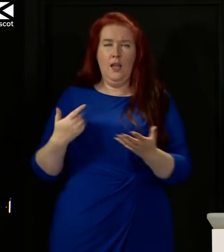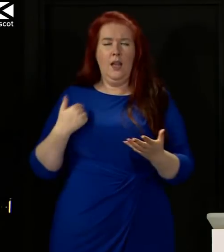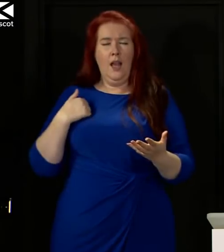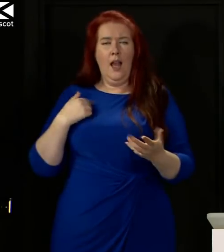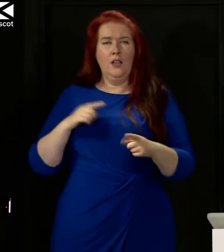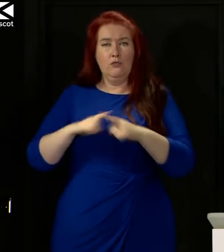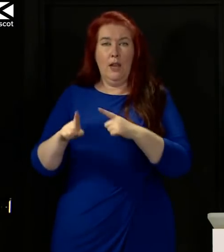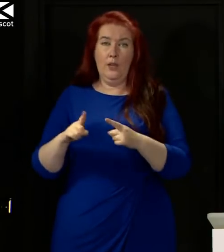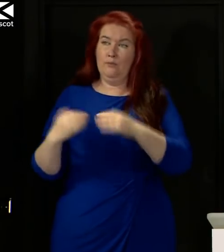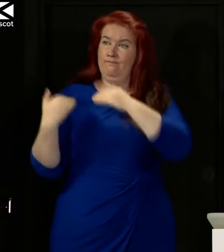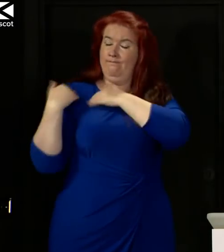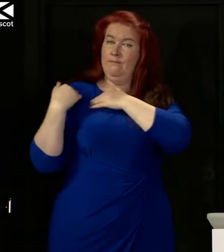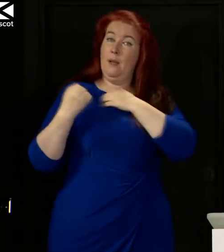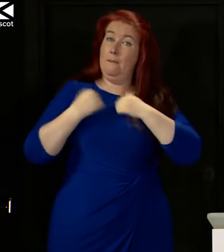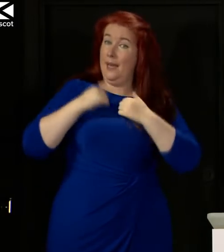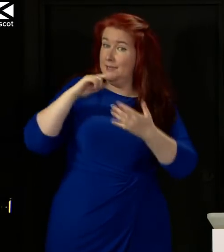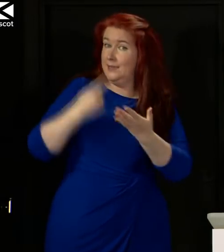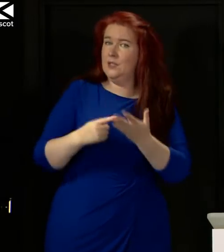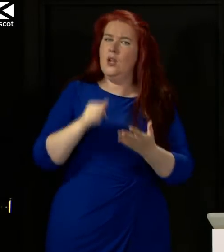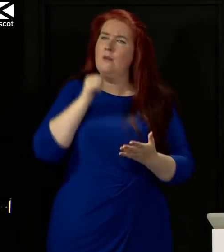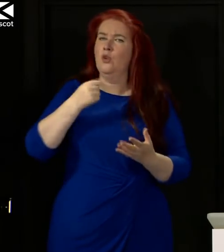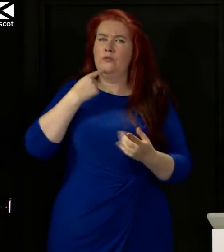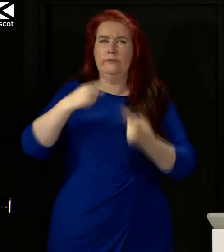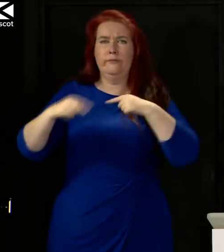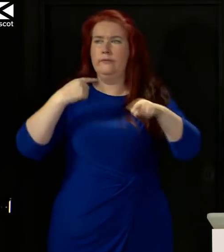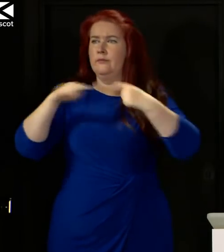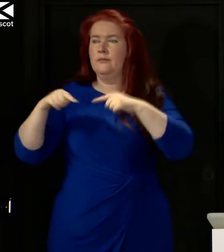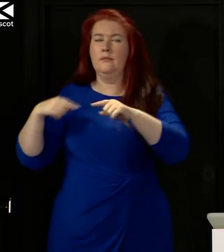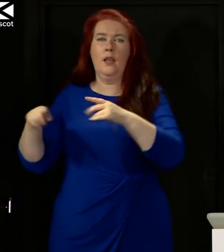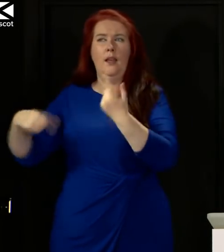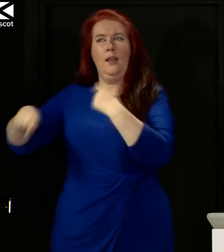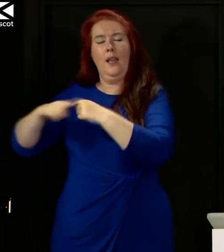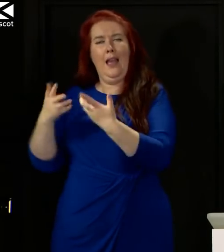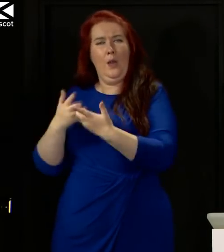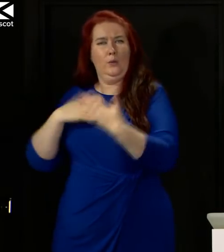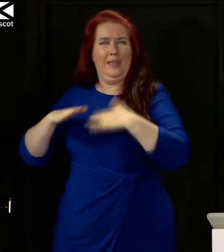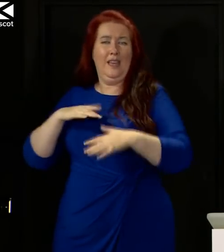in Scotland and not try to tell other people how to do things, but I hope we will see all